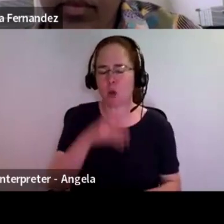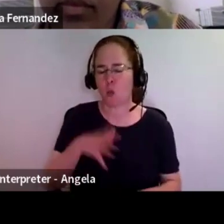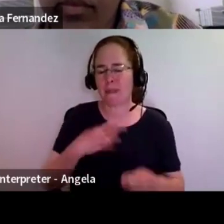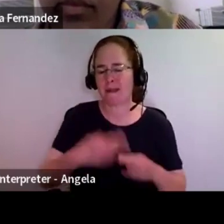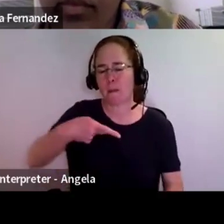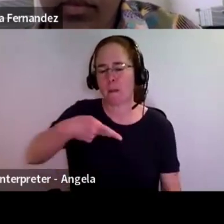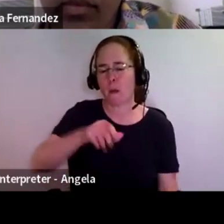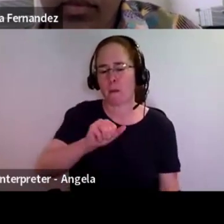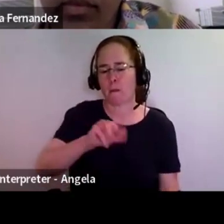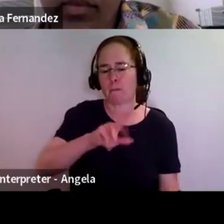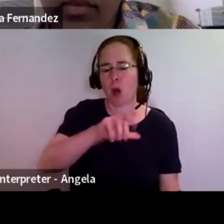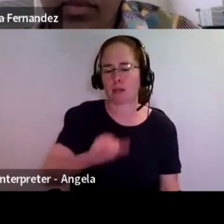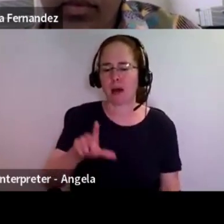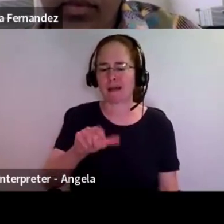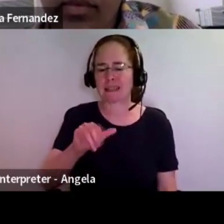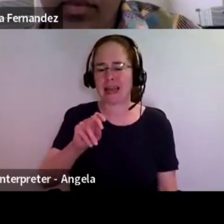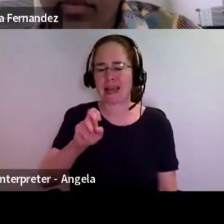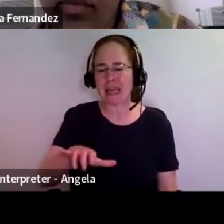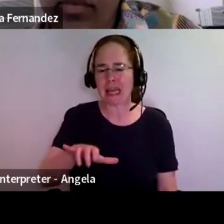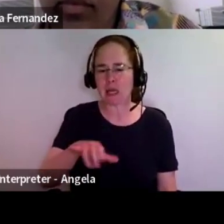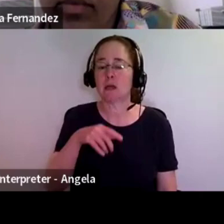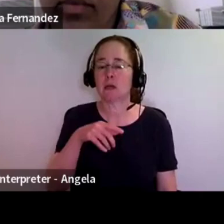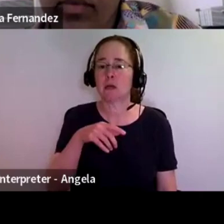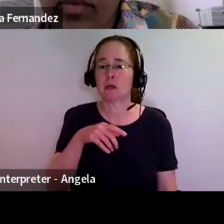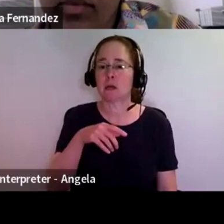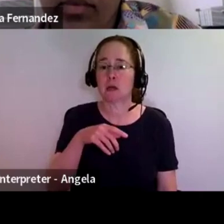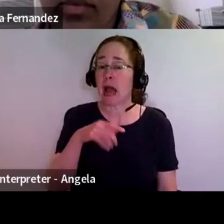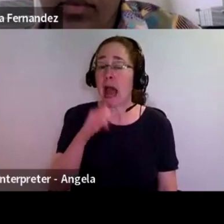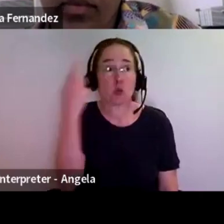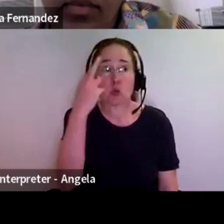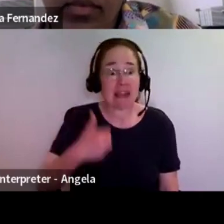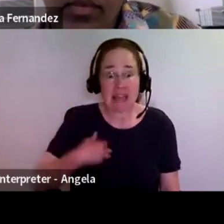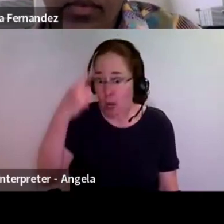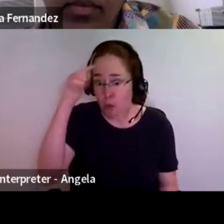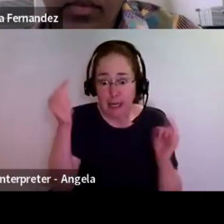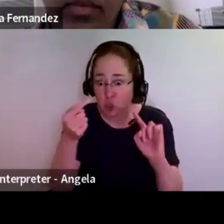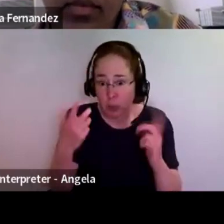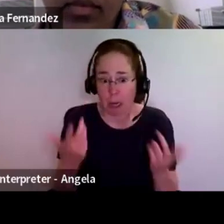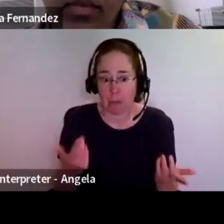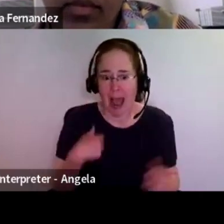Laney, where she proud me, and I didn't know I had a brain injury or anything like that. I just kind of just knew something was